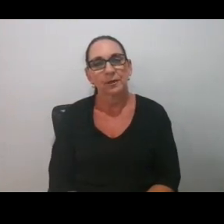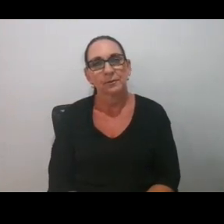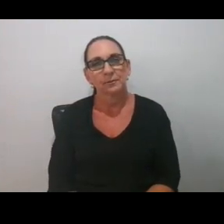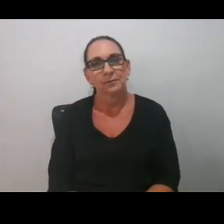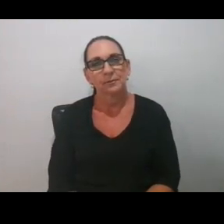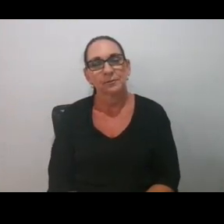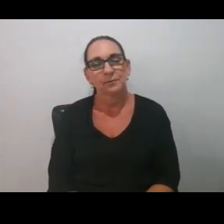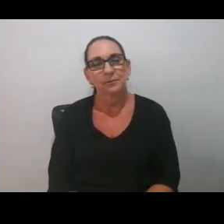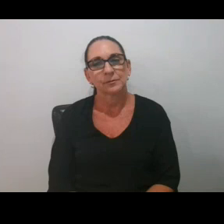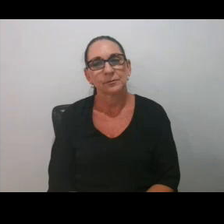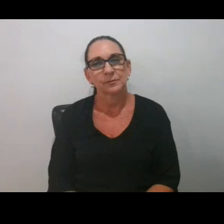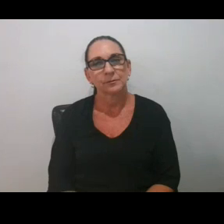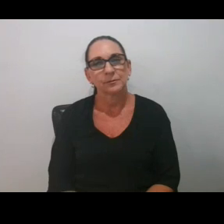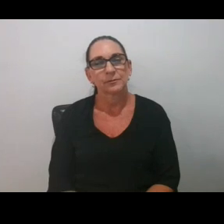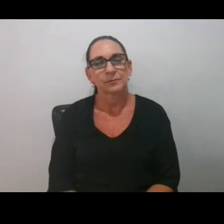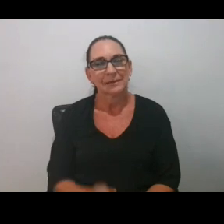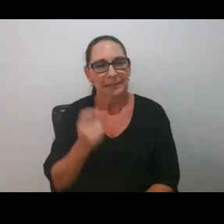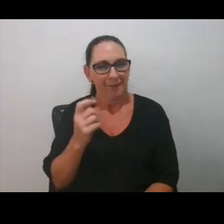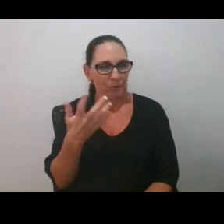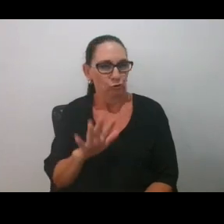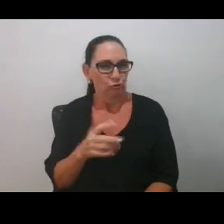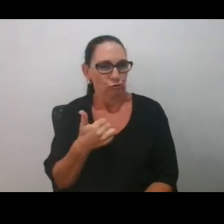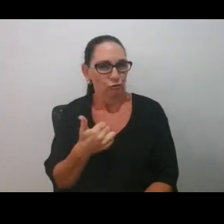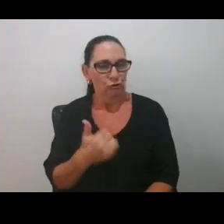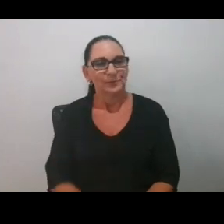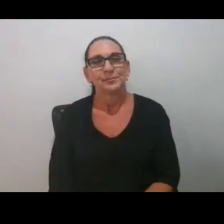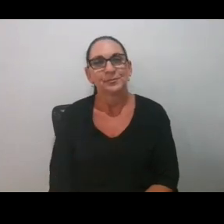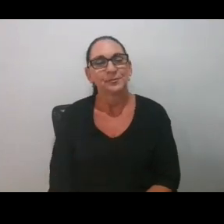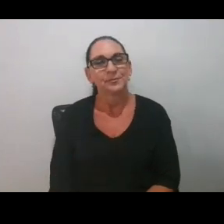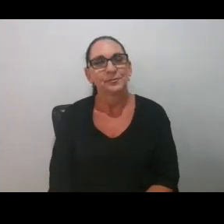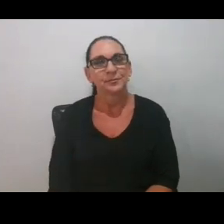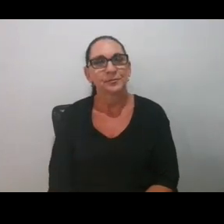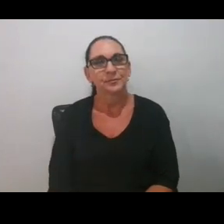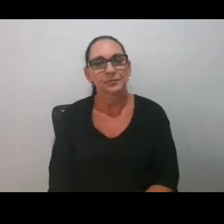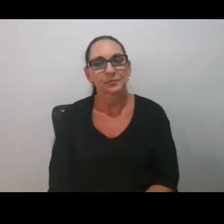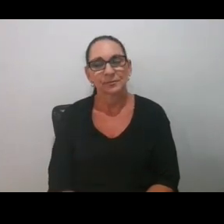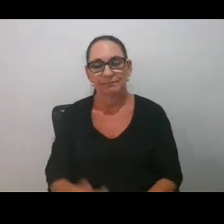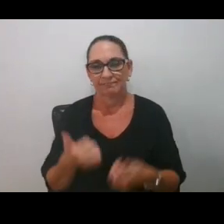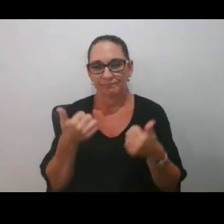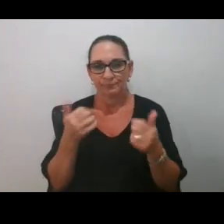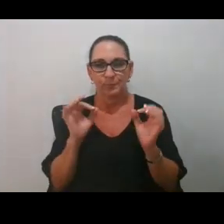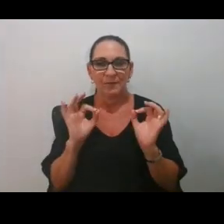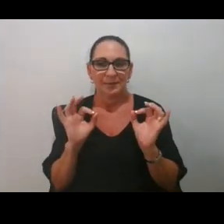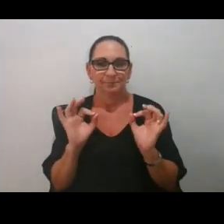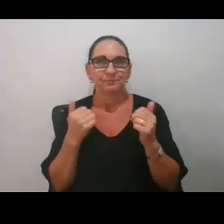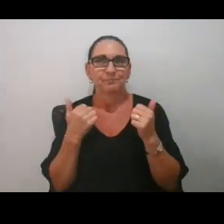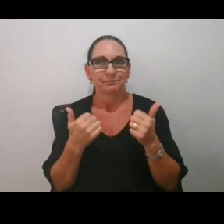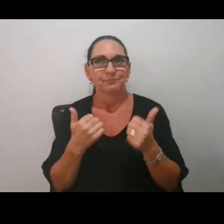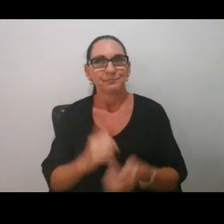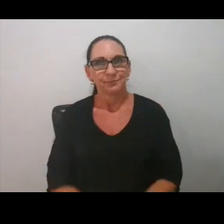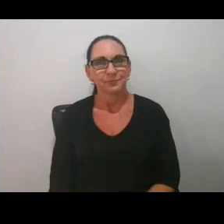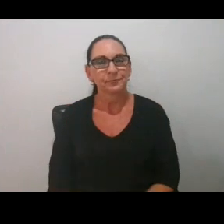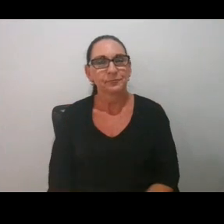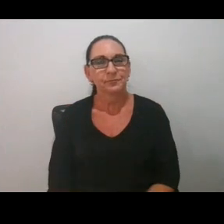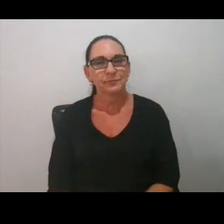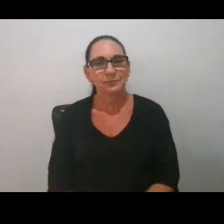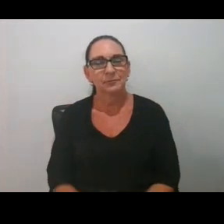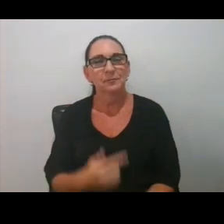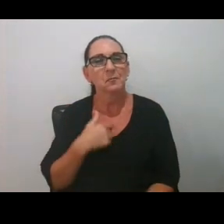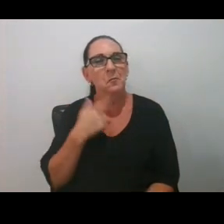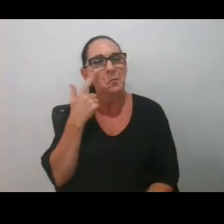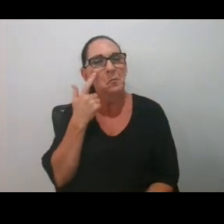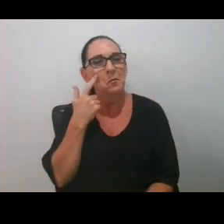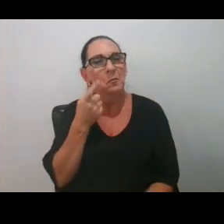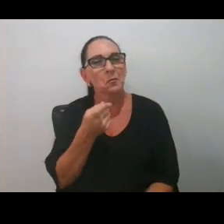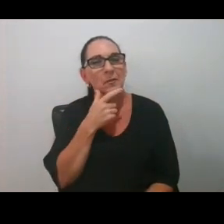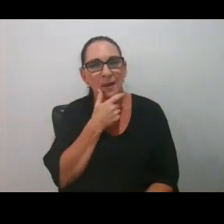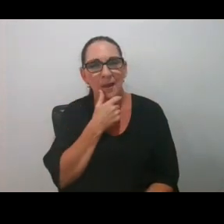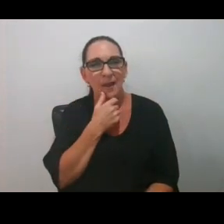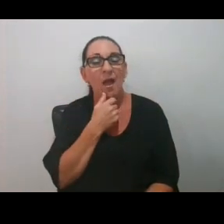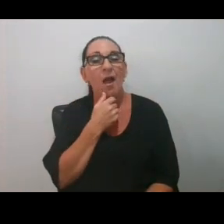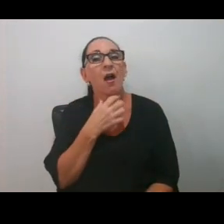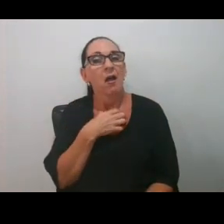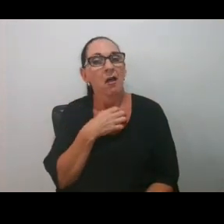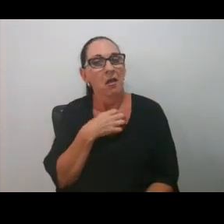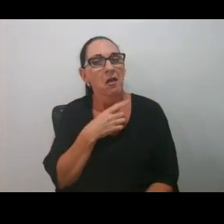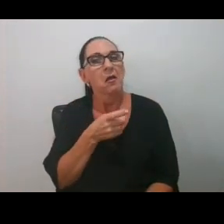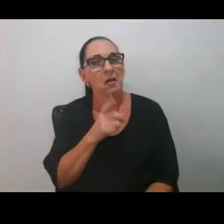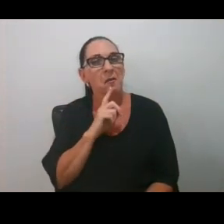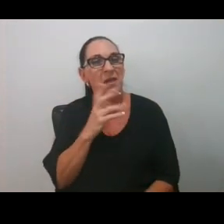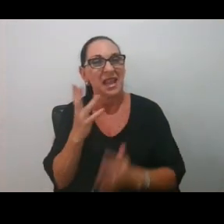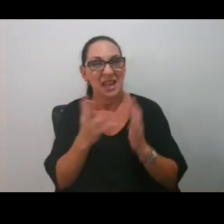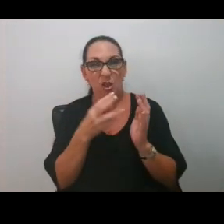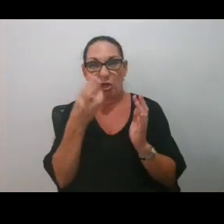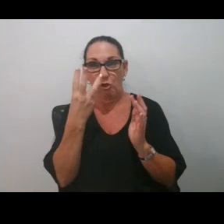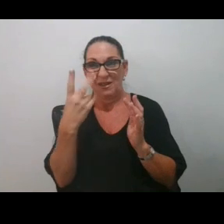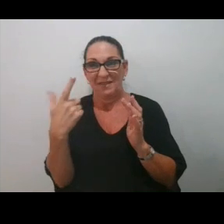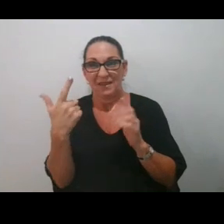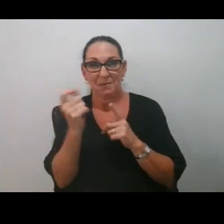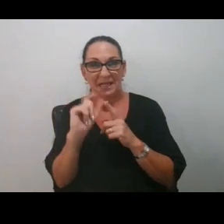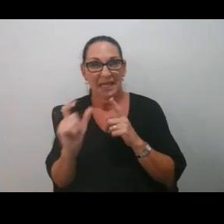seconds great I'll just share those results now so 37% are support or Community workers